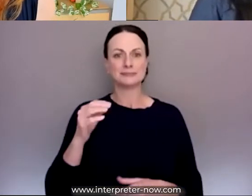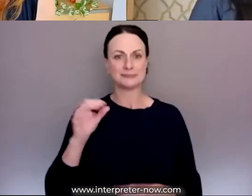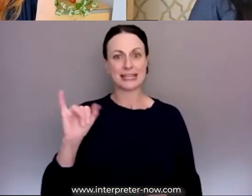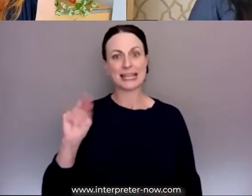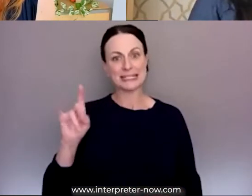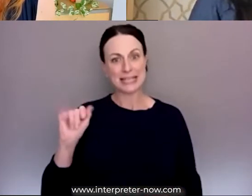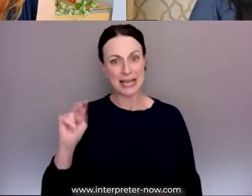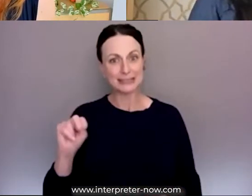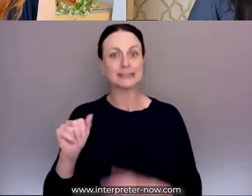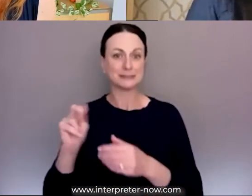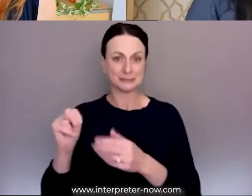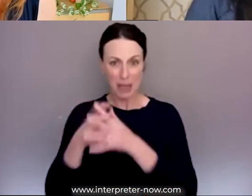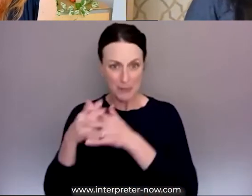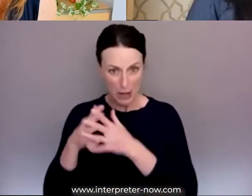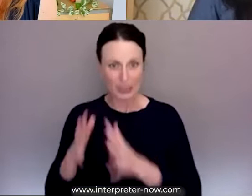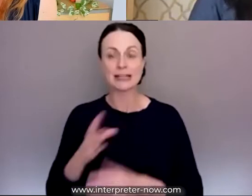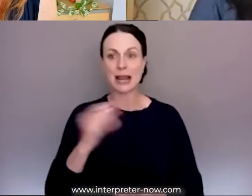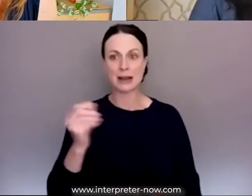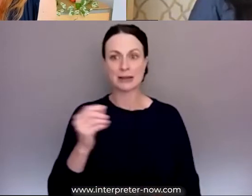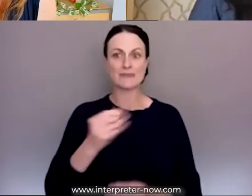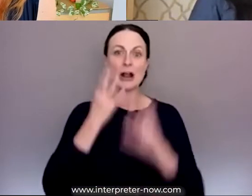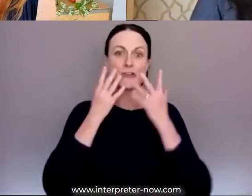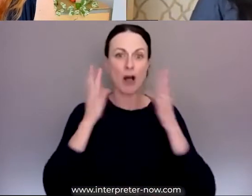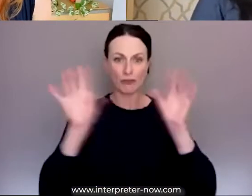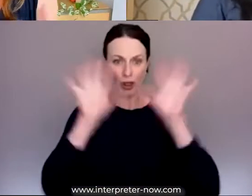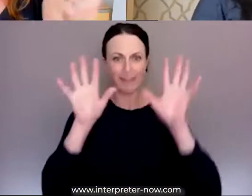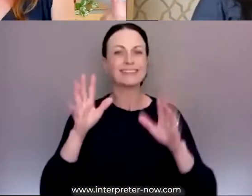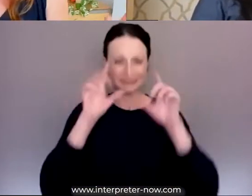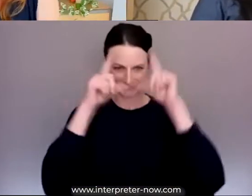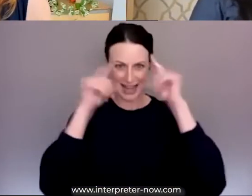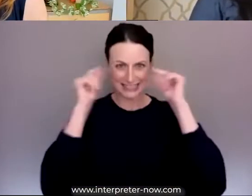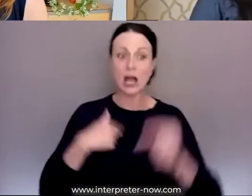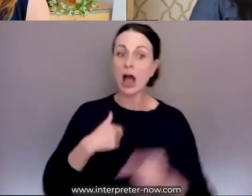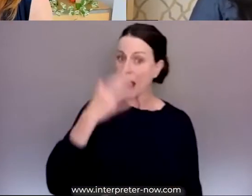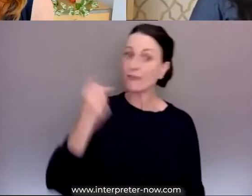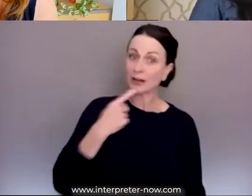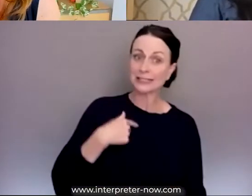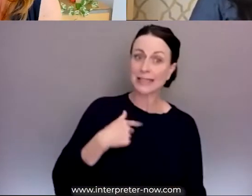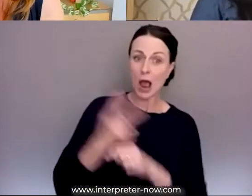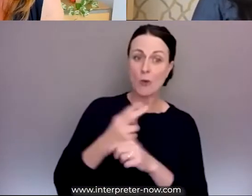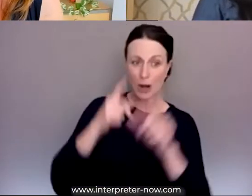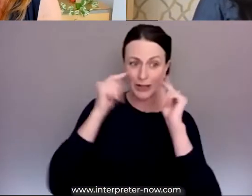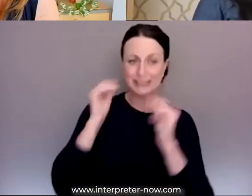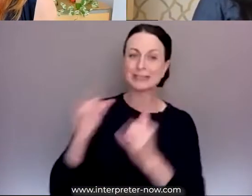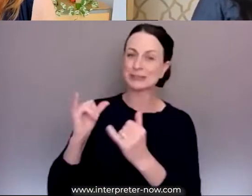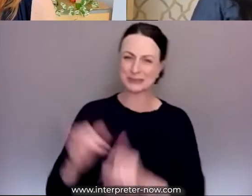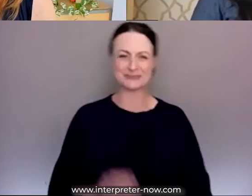I wear very colorful glasses. I forgot to say I wear glasses too. Black eye glasses as well.